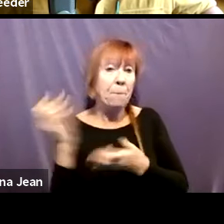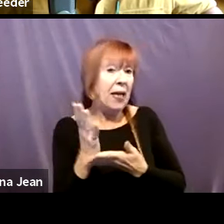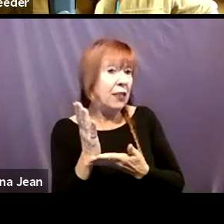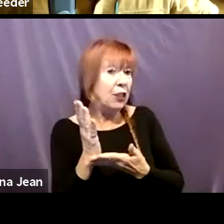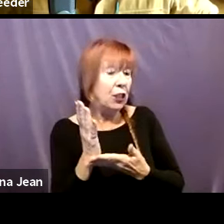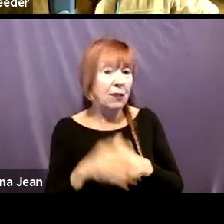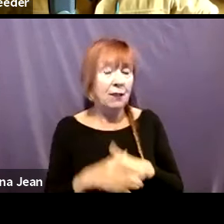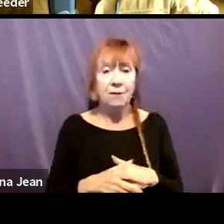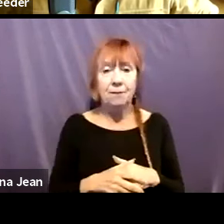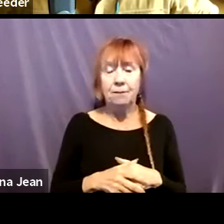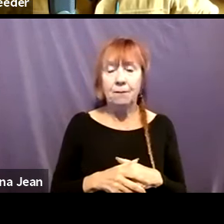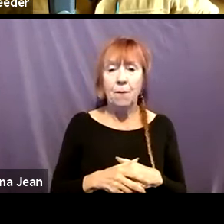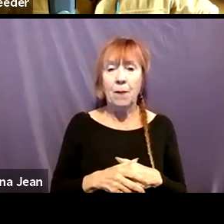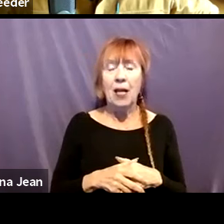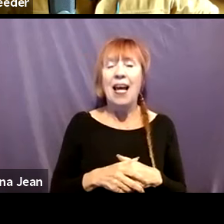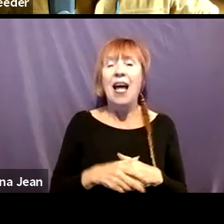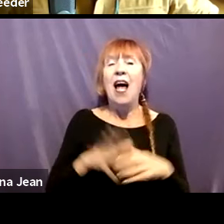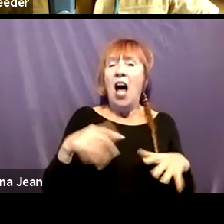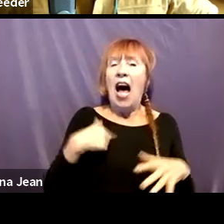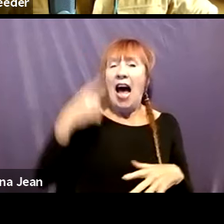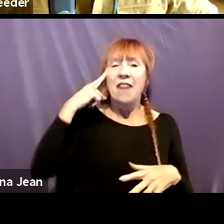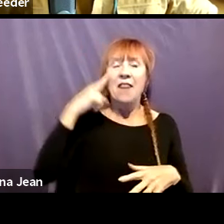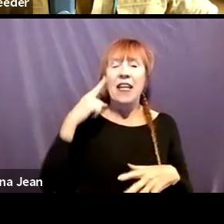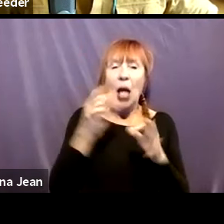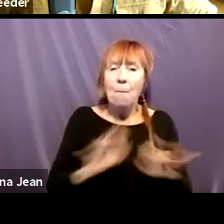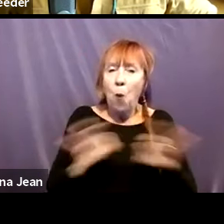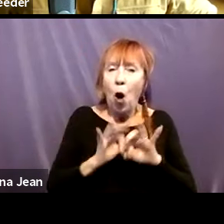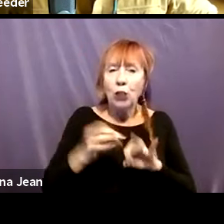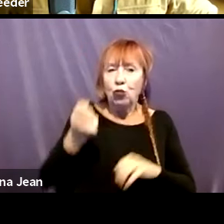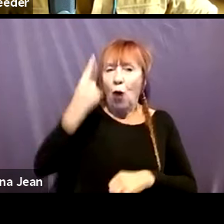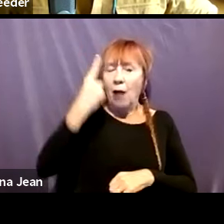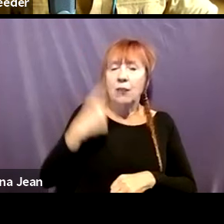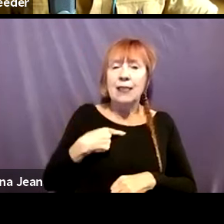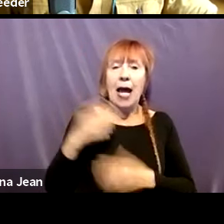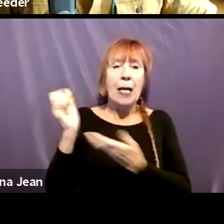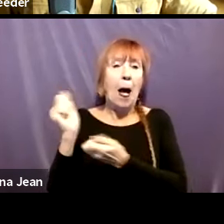Well, pitch is a performance. I think that's the first and foremost thing, that we need to understand what a pitch is.